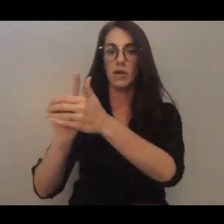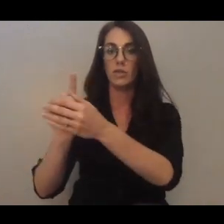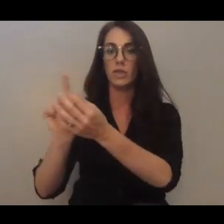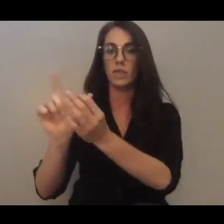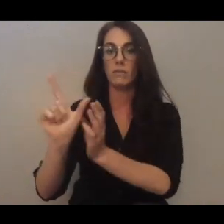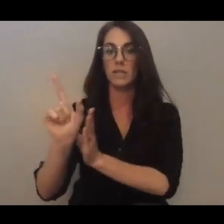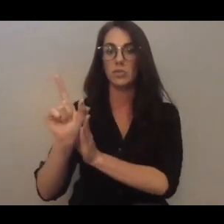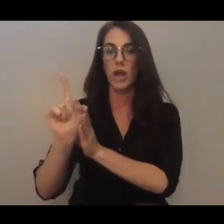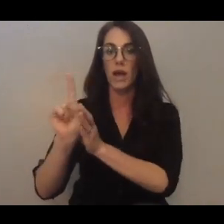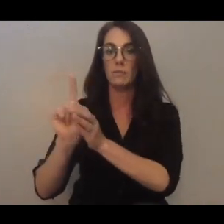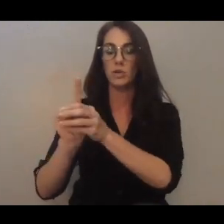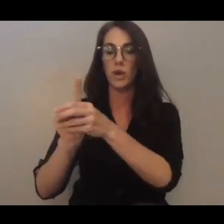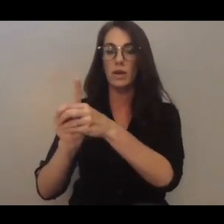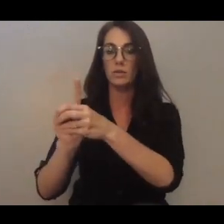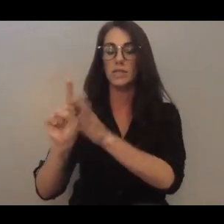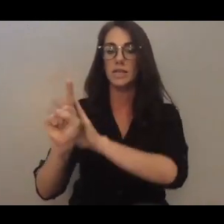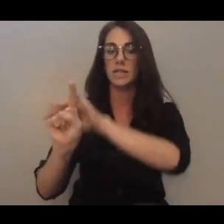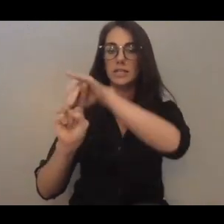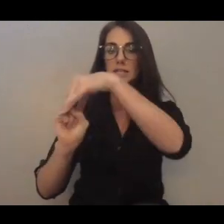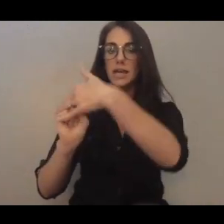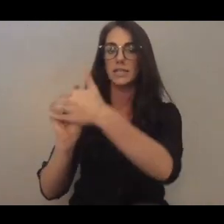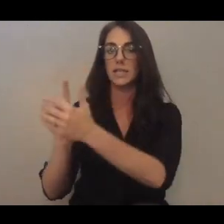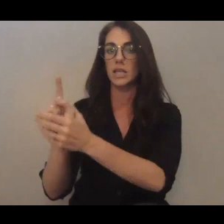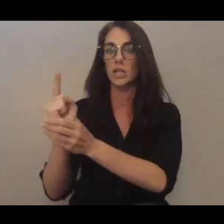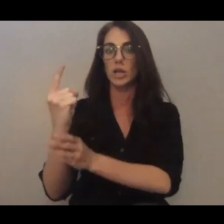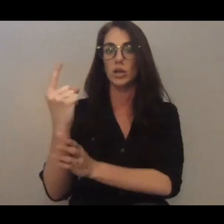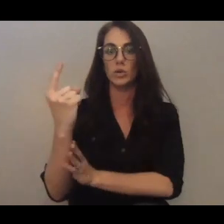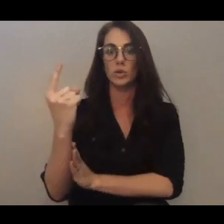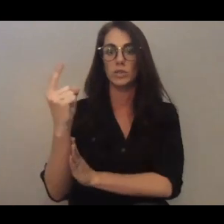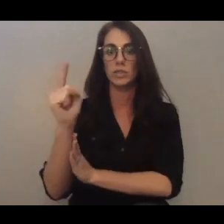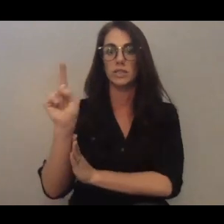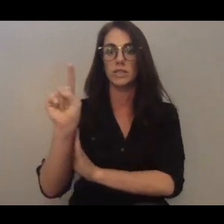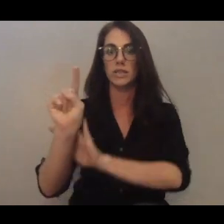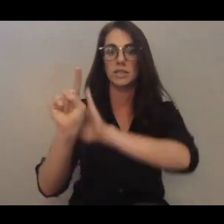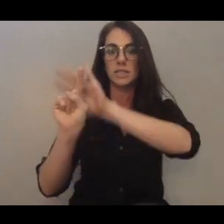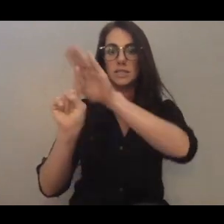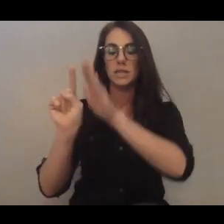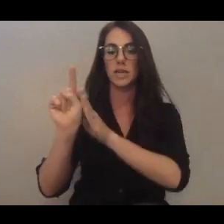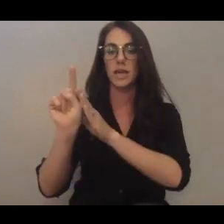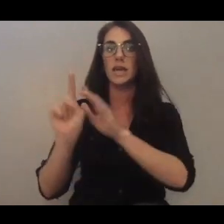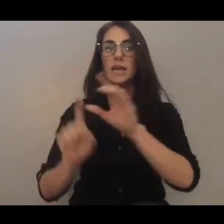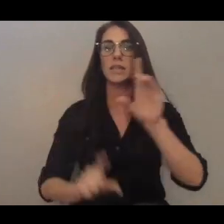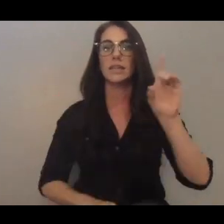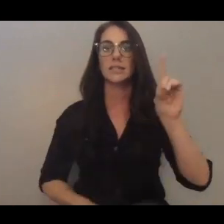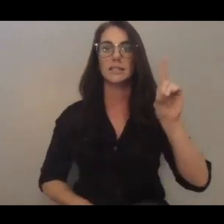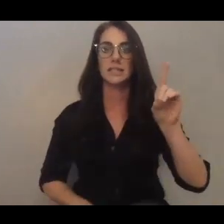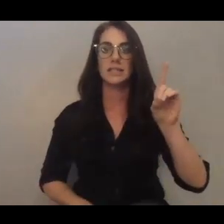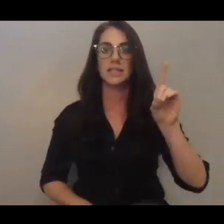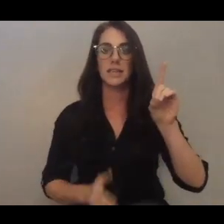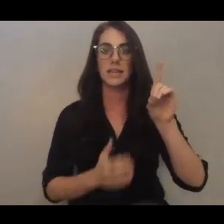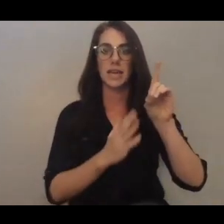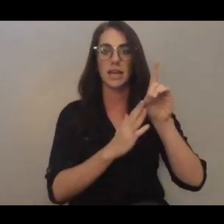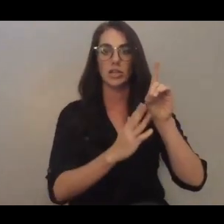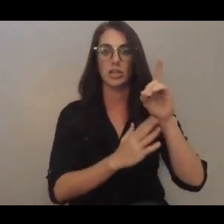the thumb is wrapped around it and it's nice and close see this and this is a "D" handshape